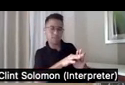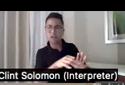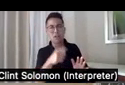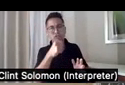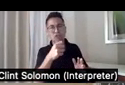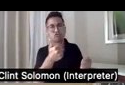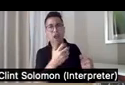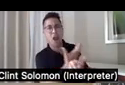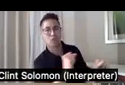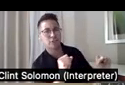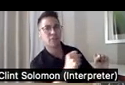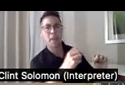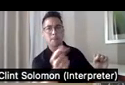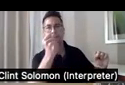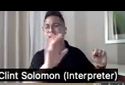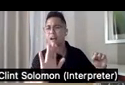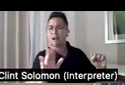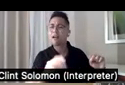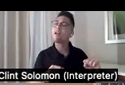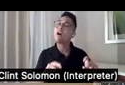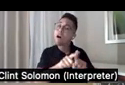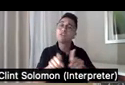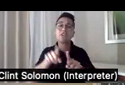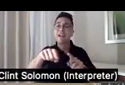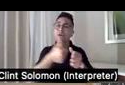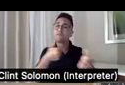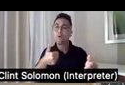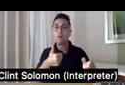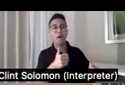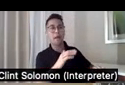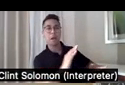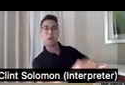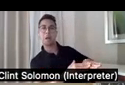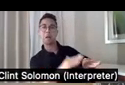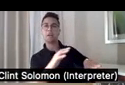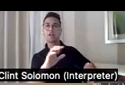also we've got to avoid giving them cues i have so many films that make me smile because i know